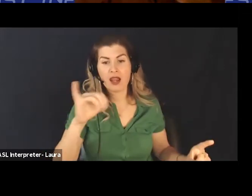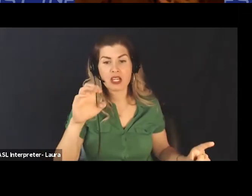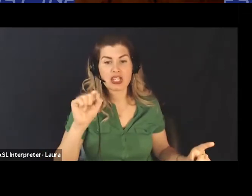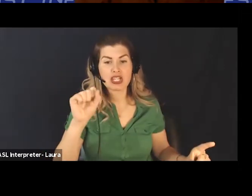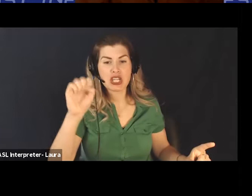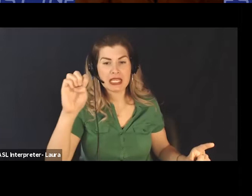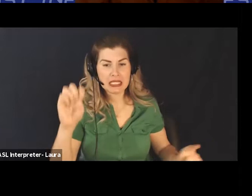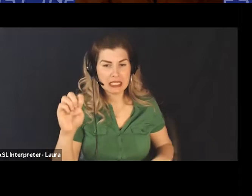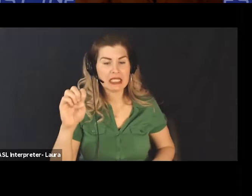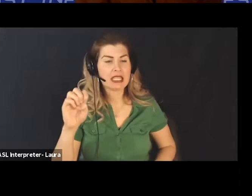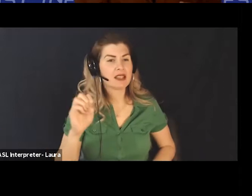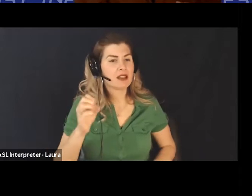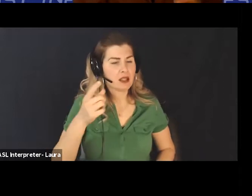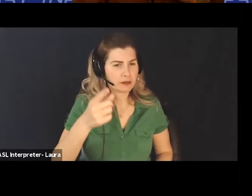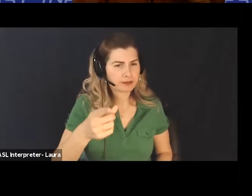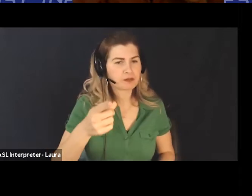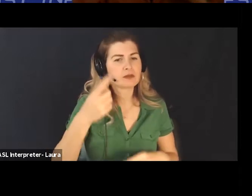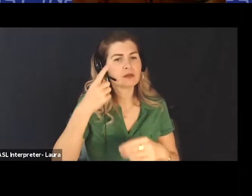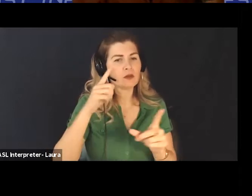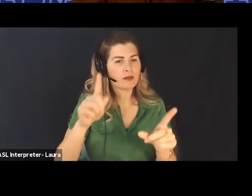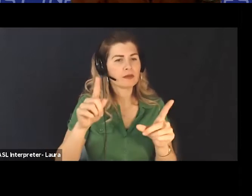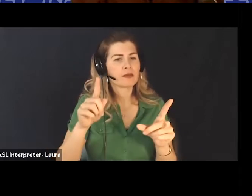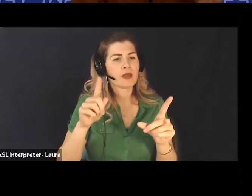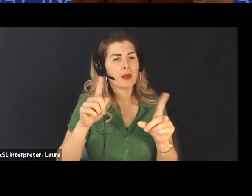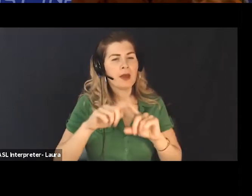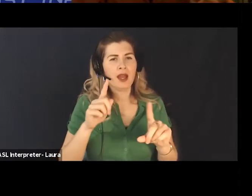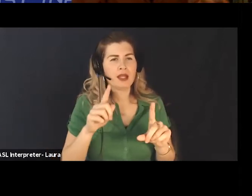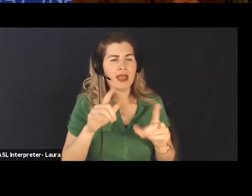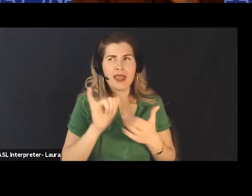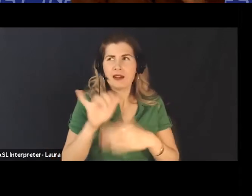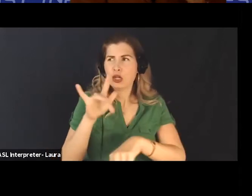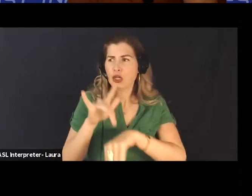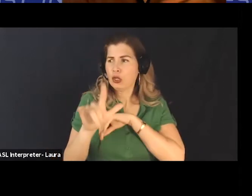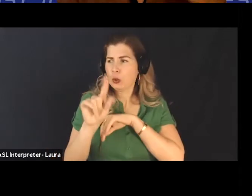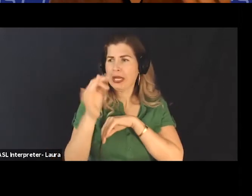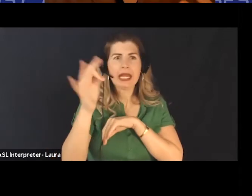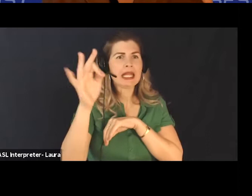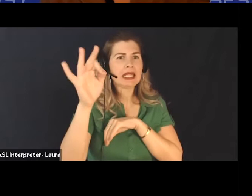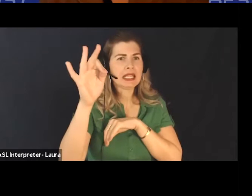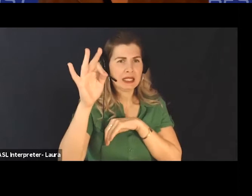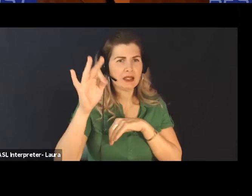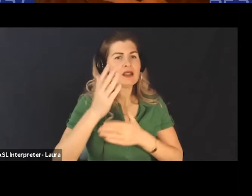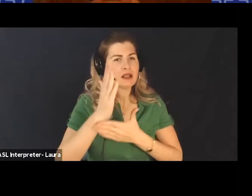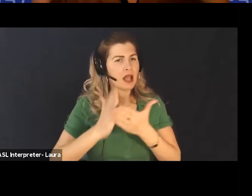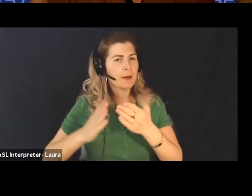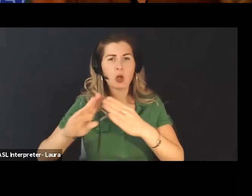the surveillance aspects of the technology. But by early 2019, community groups hadn't really picked up on it and I was kind of